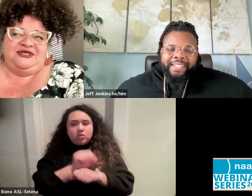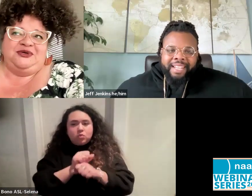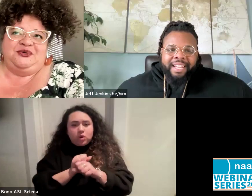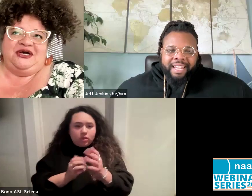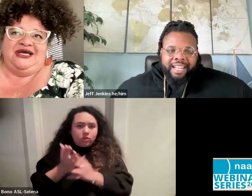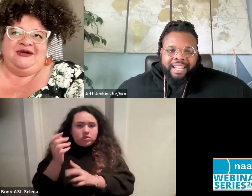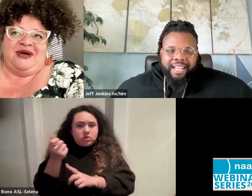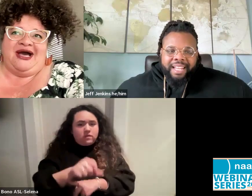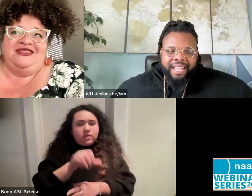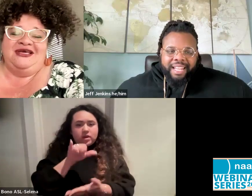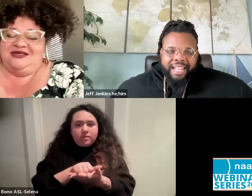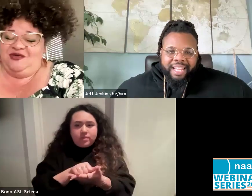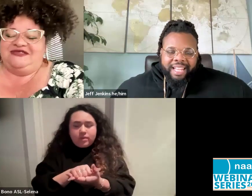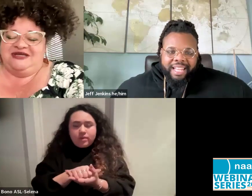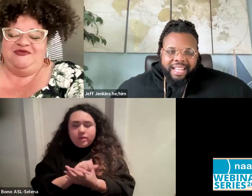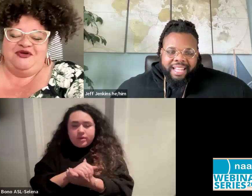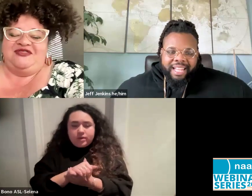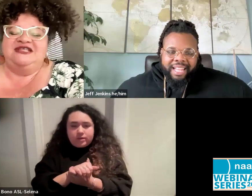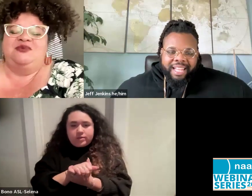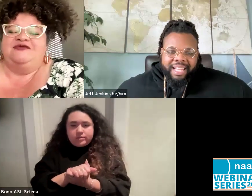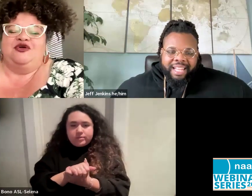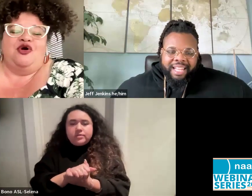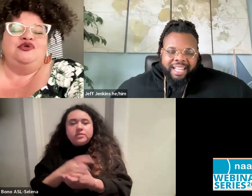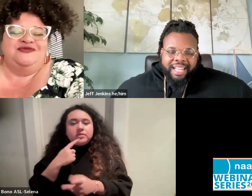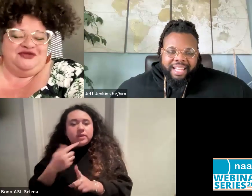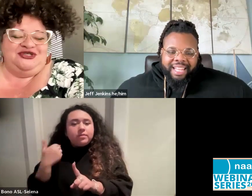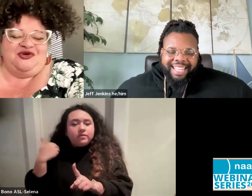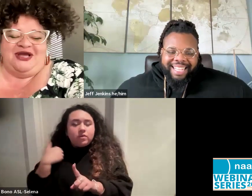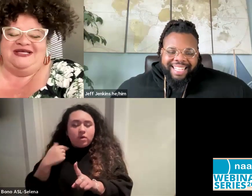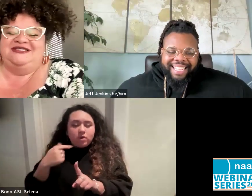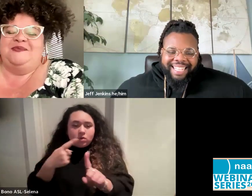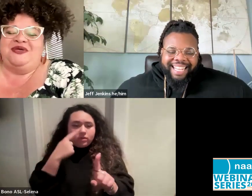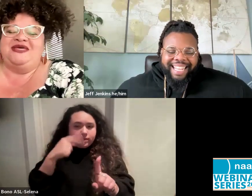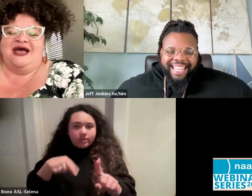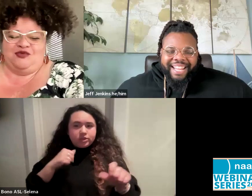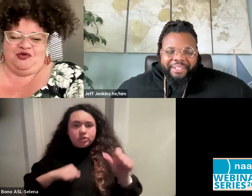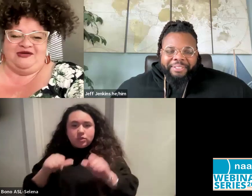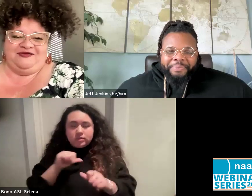So I think you have said before that that is one of your goals for the show, right? Is to be that role model